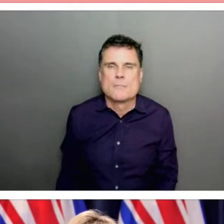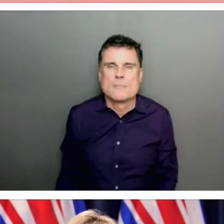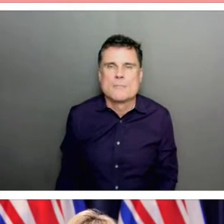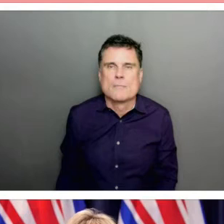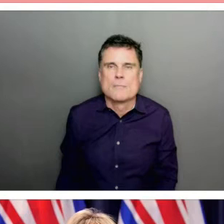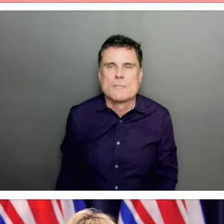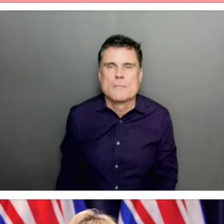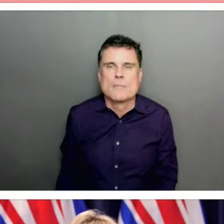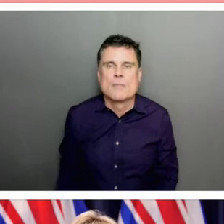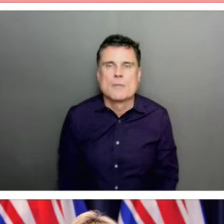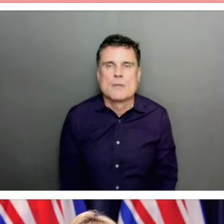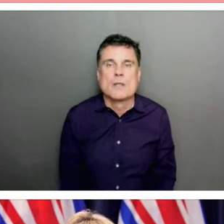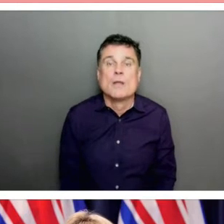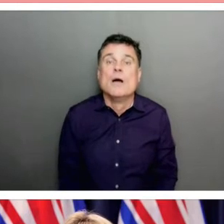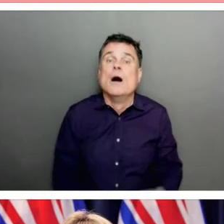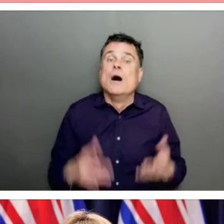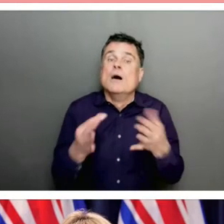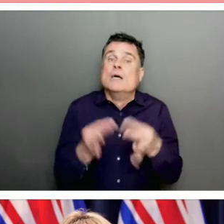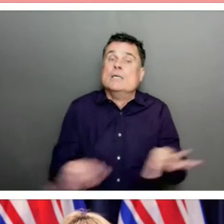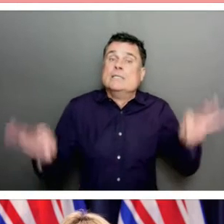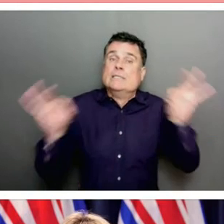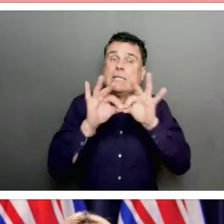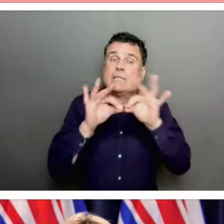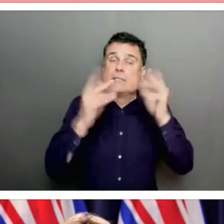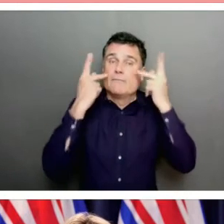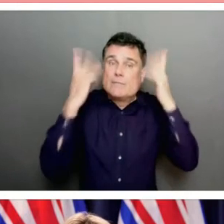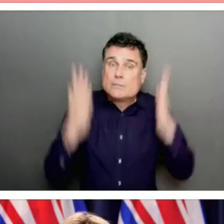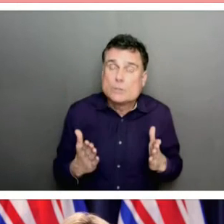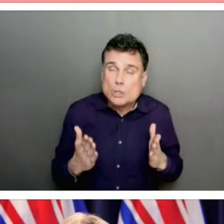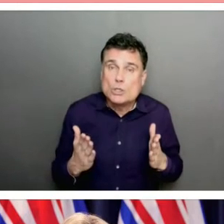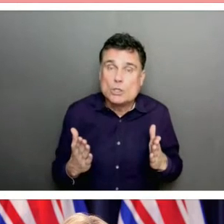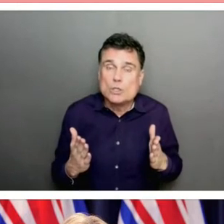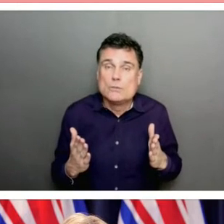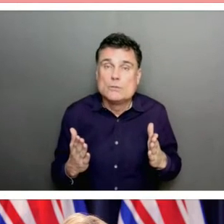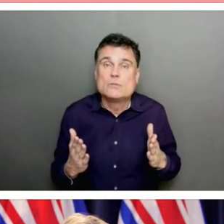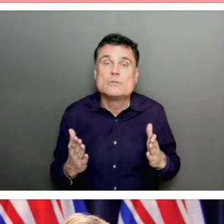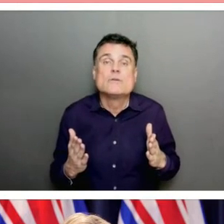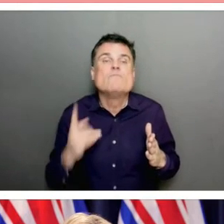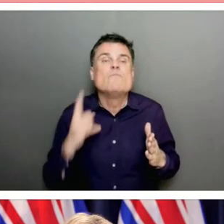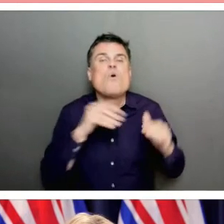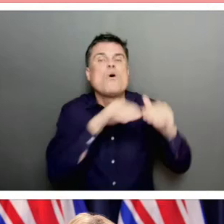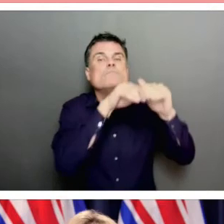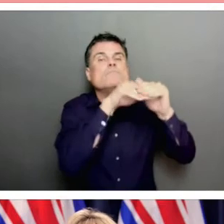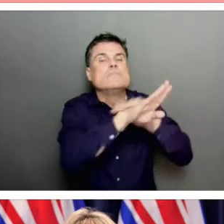cause a lot of damage and have very challenging times in terms of being -- people